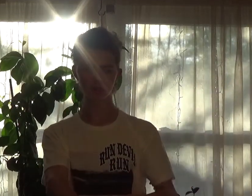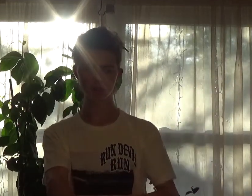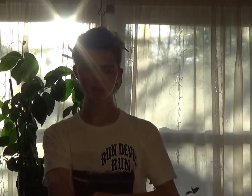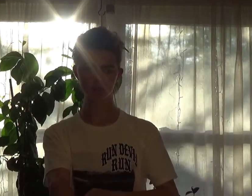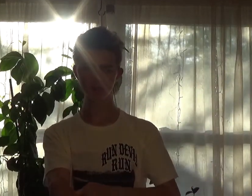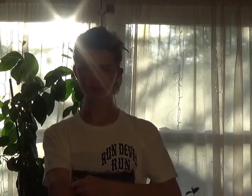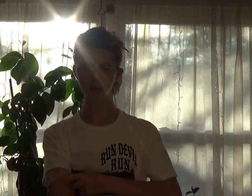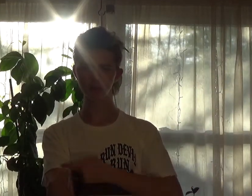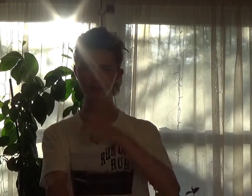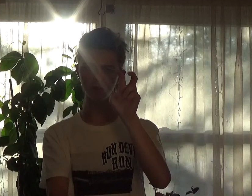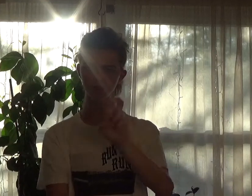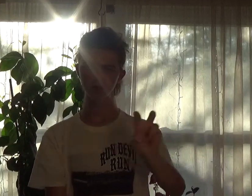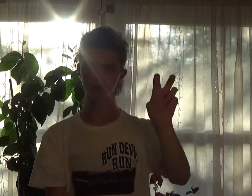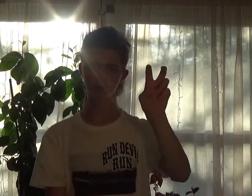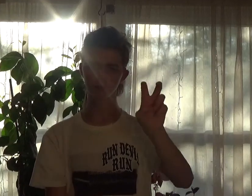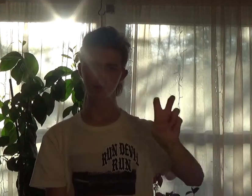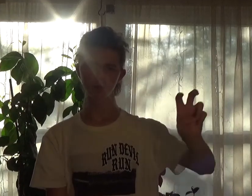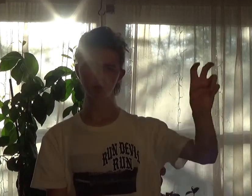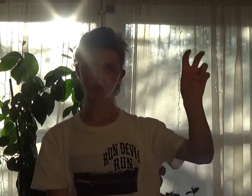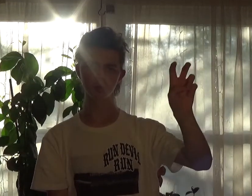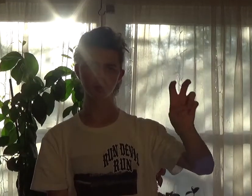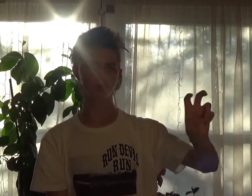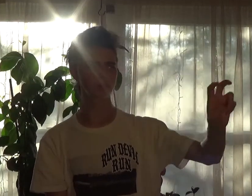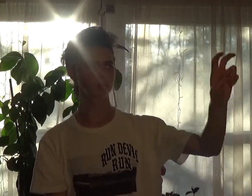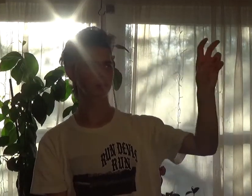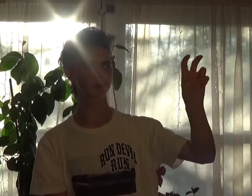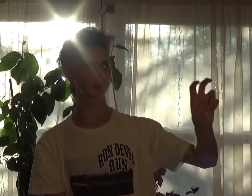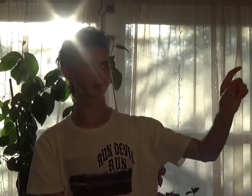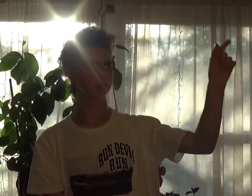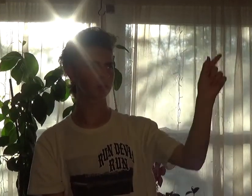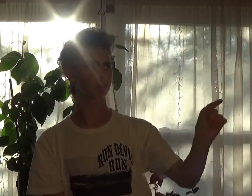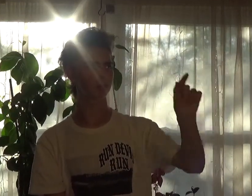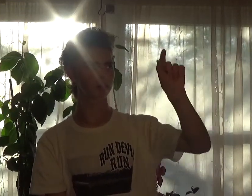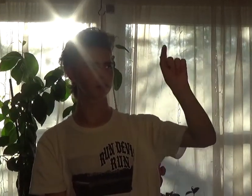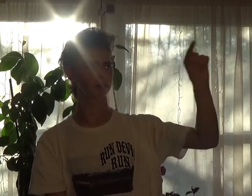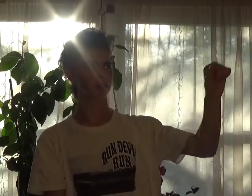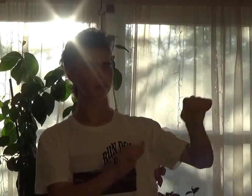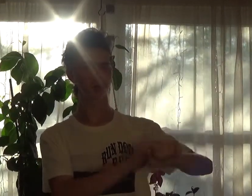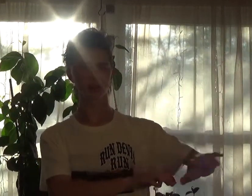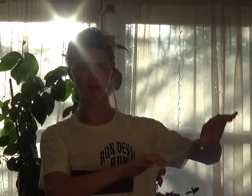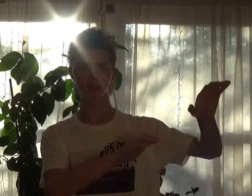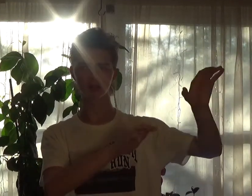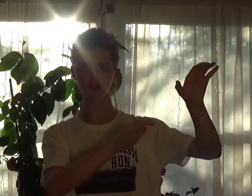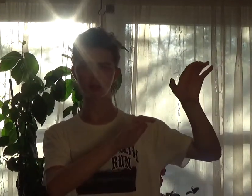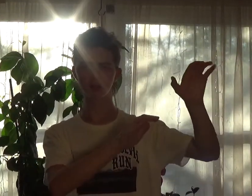It's a long road, all terror and tears